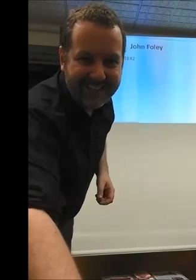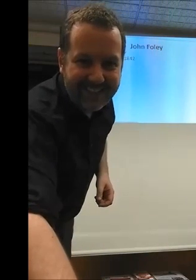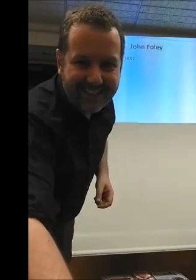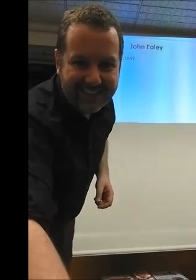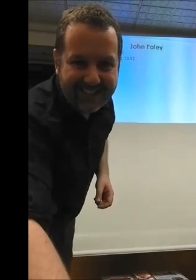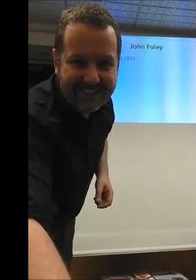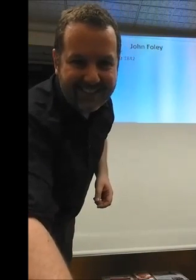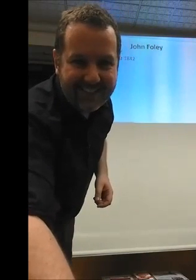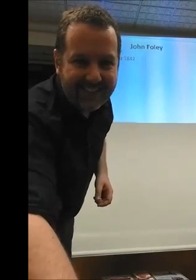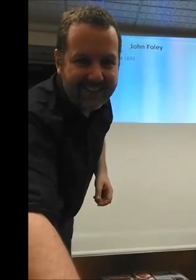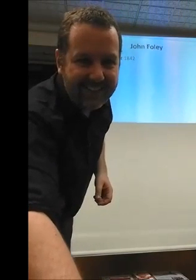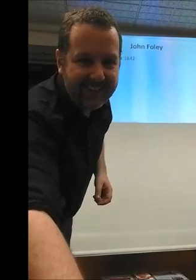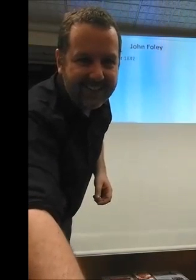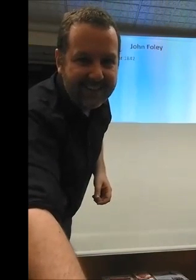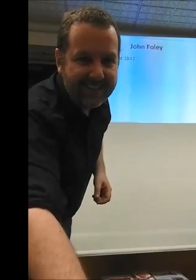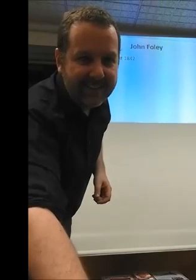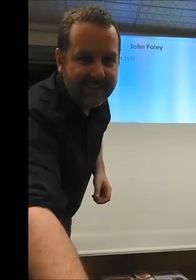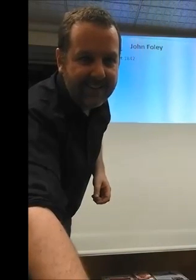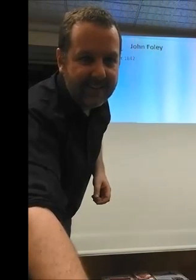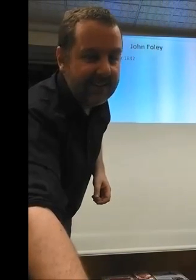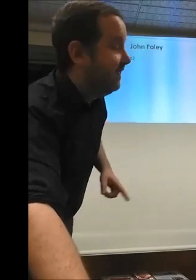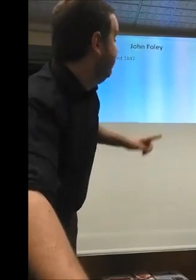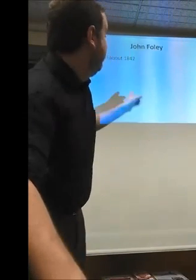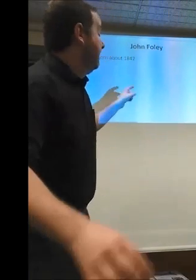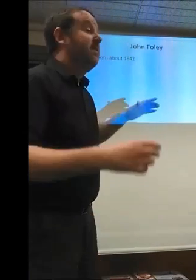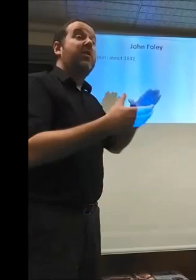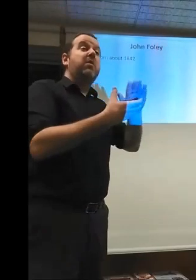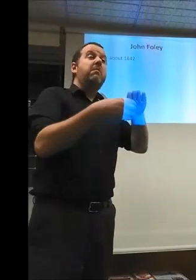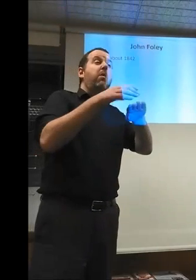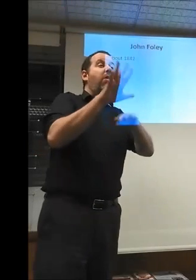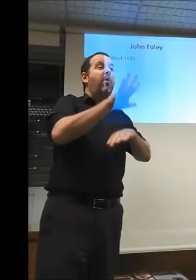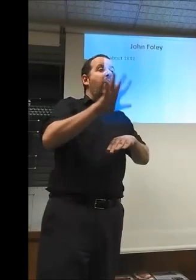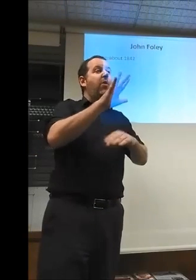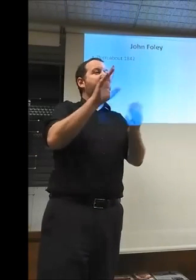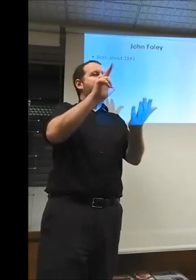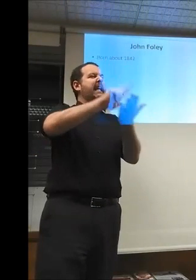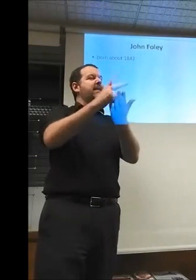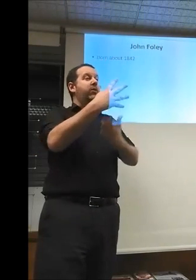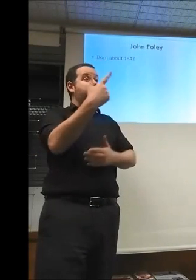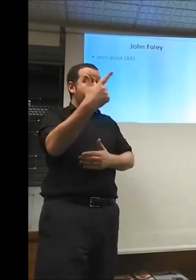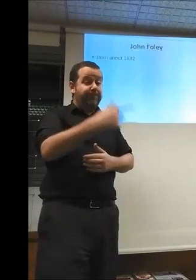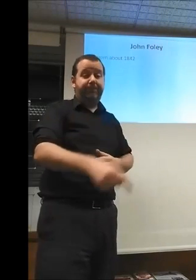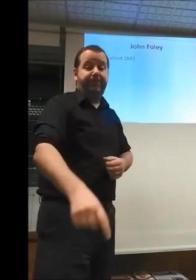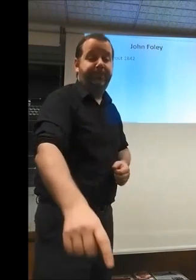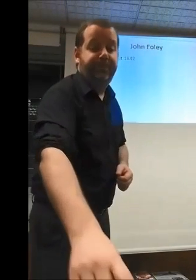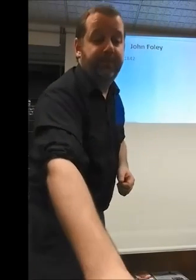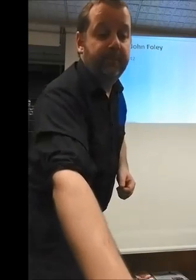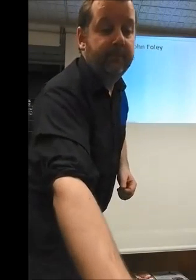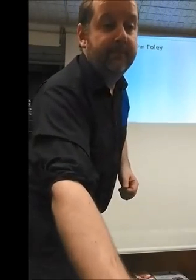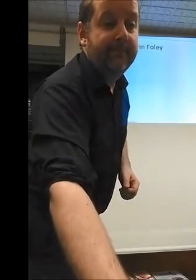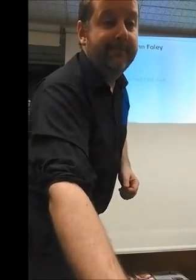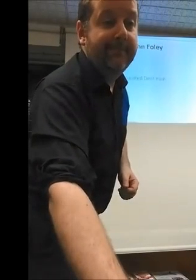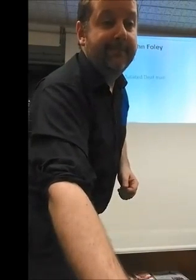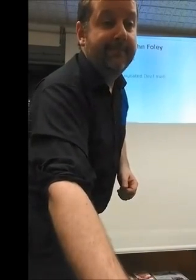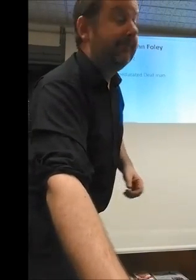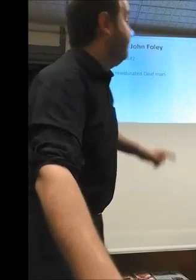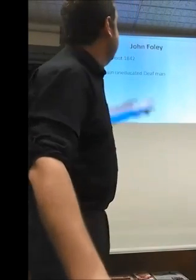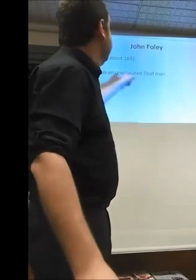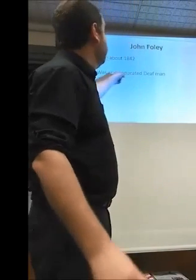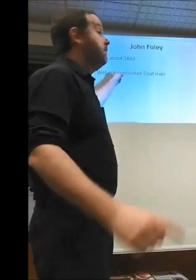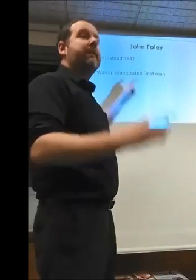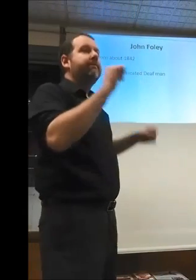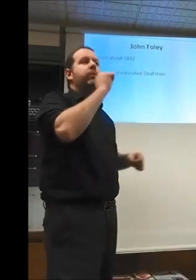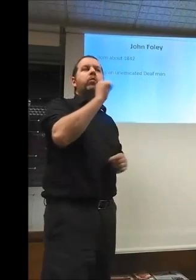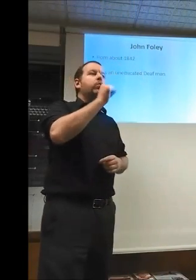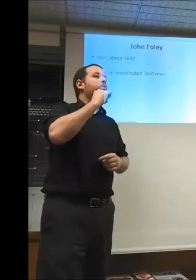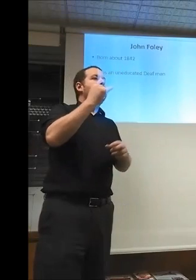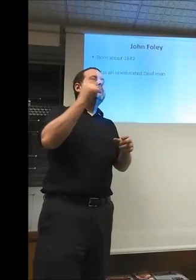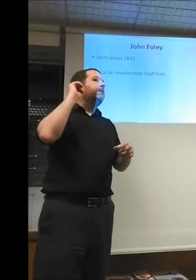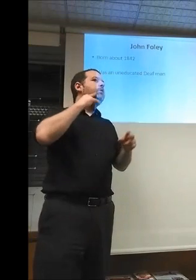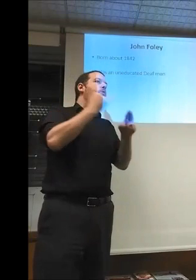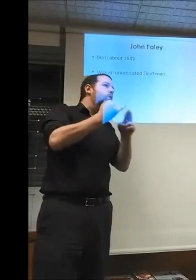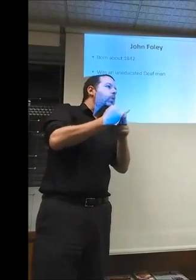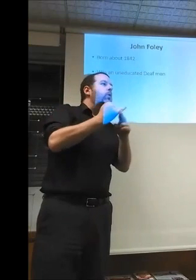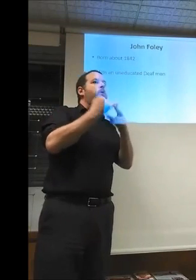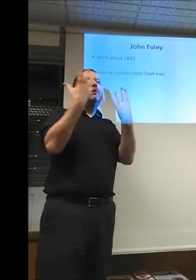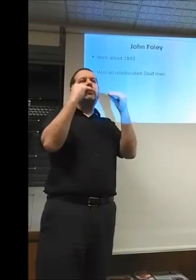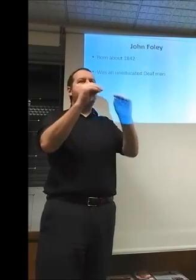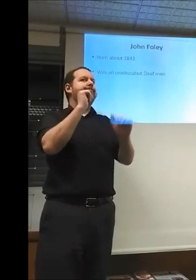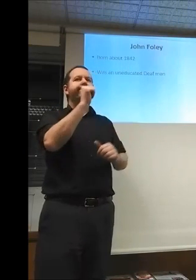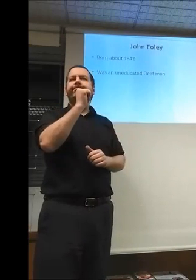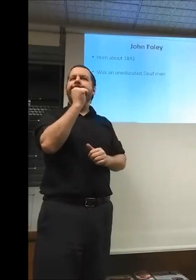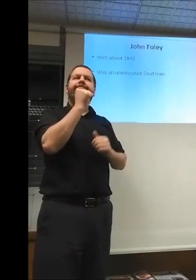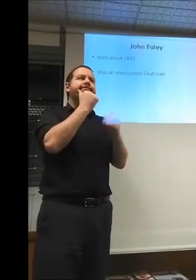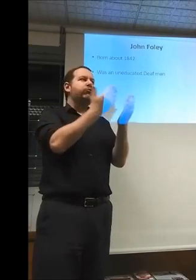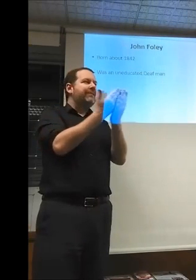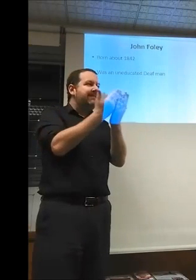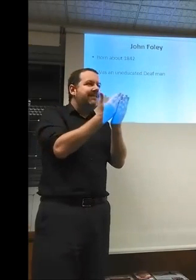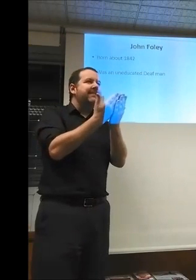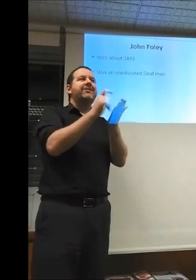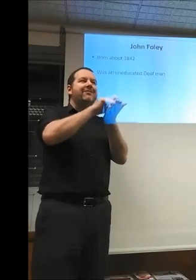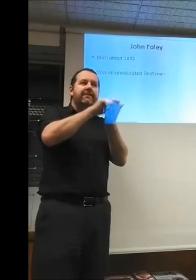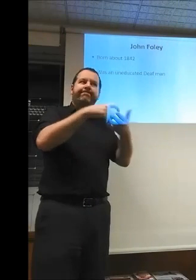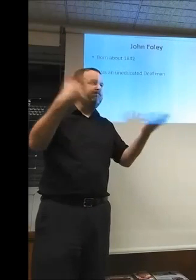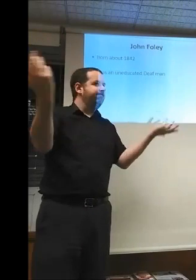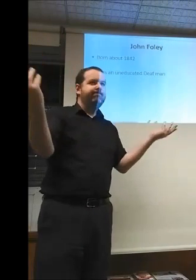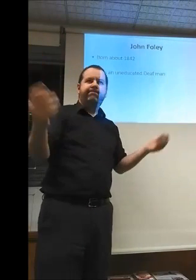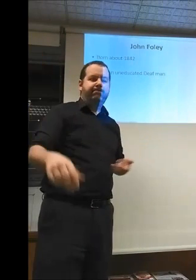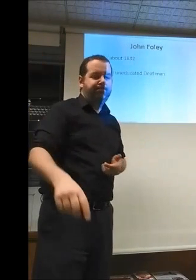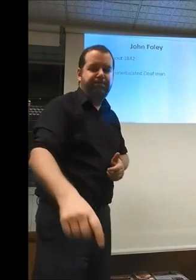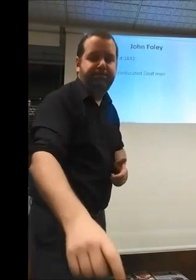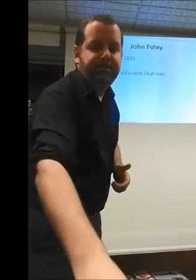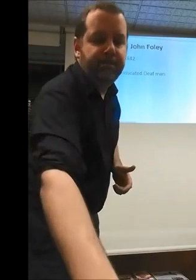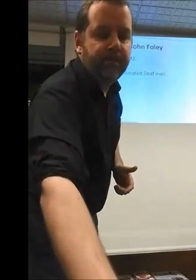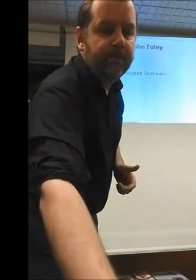like sallpo, so they’d write down if they had any scars from smallpox scars or various